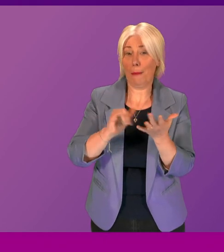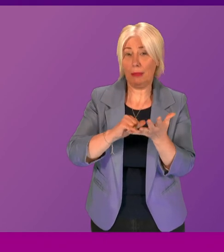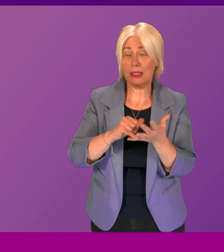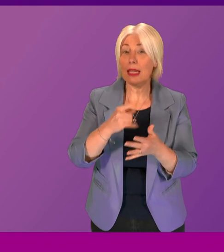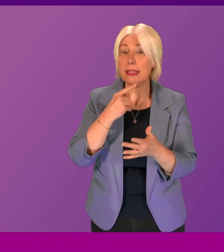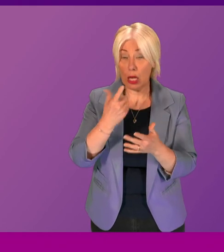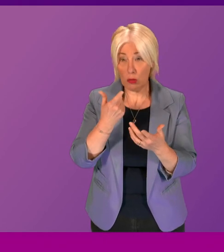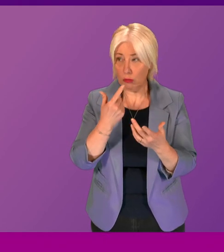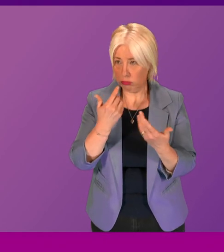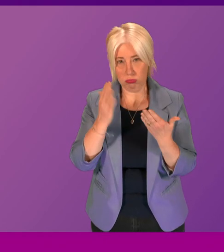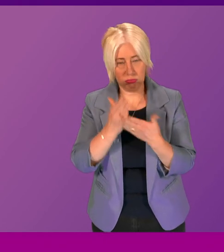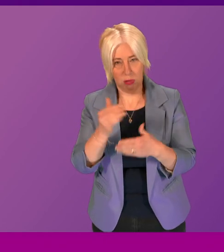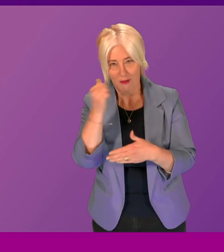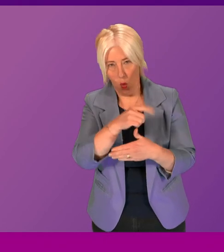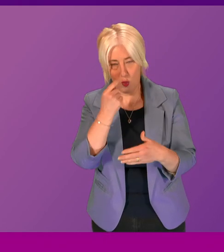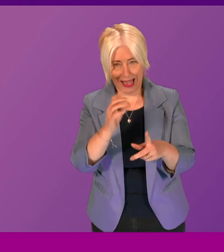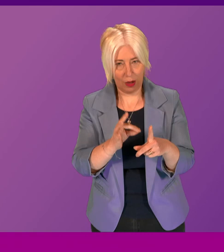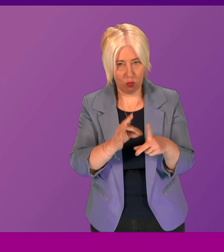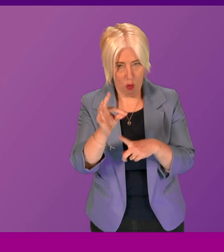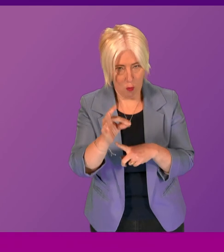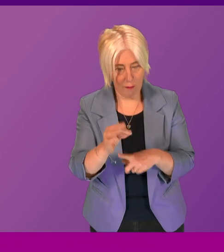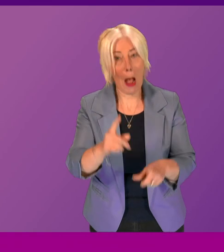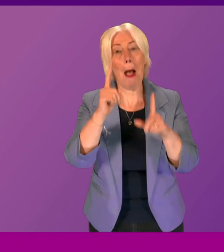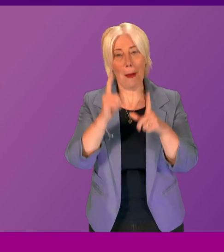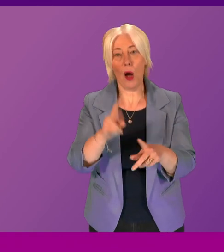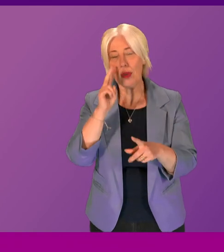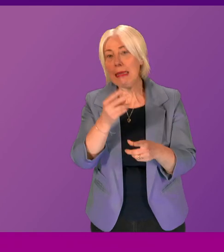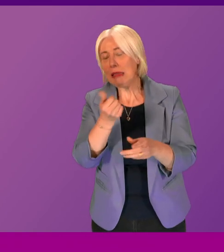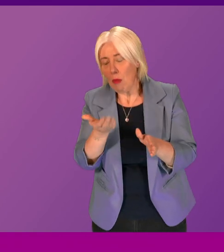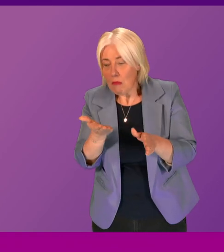there is room for improvement but that we are seeing a recovery in our services.